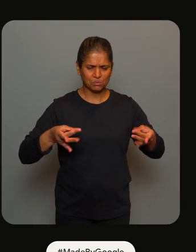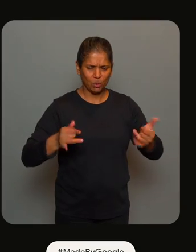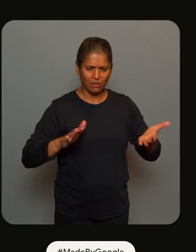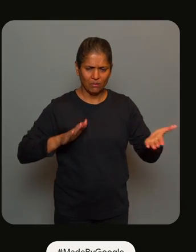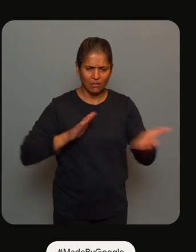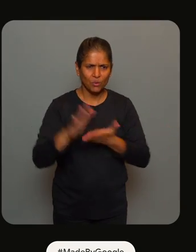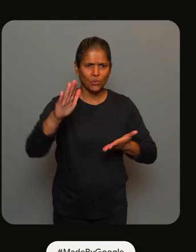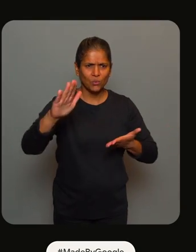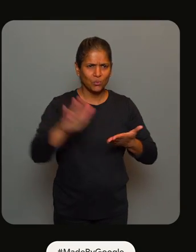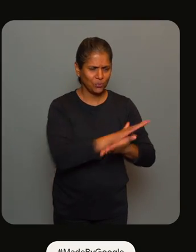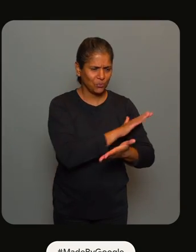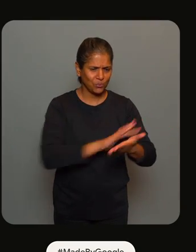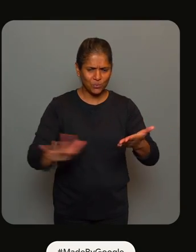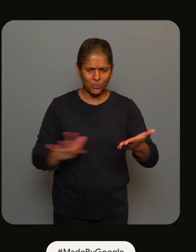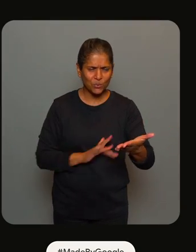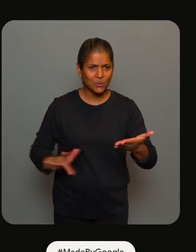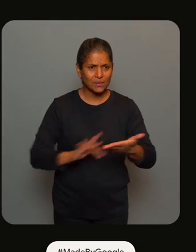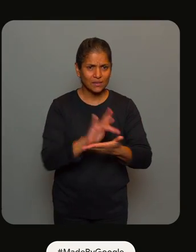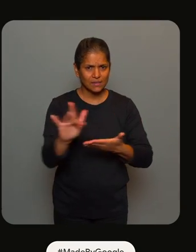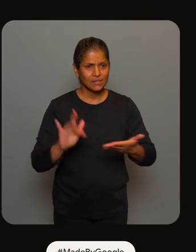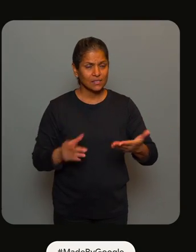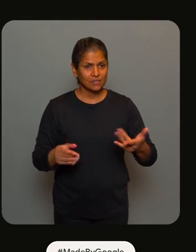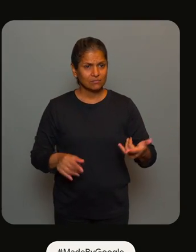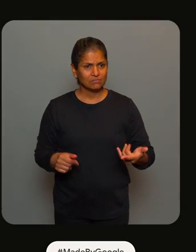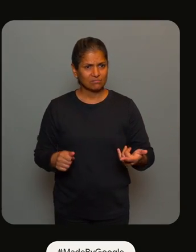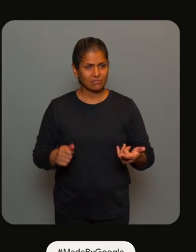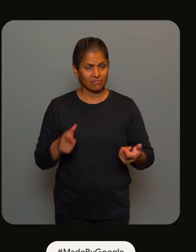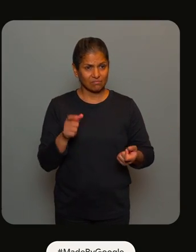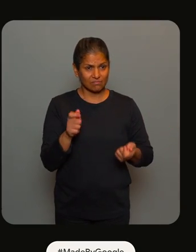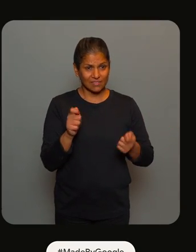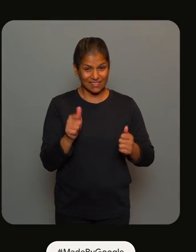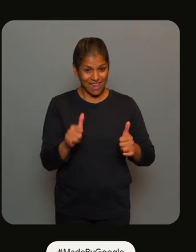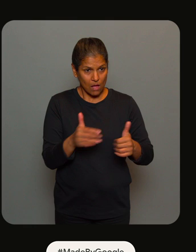It’s a custom finishing process where small ceramic particles